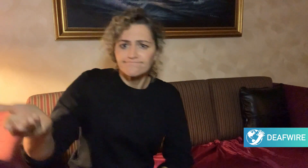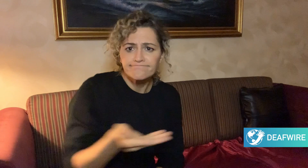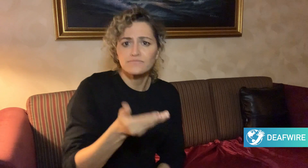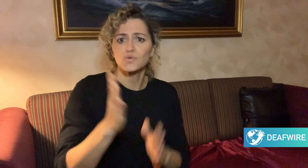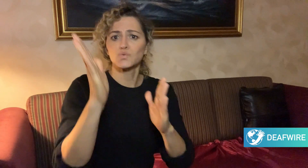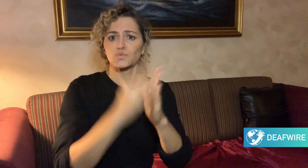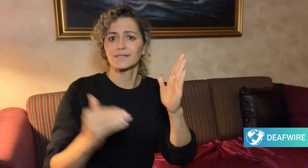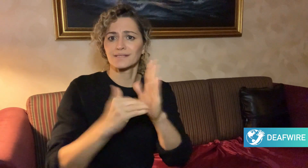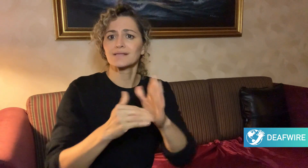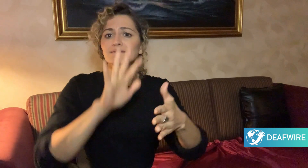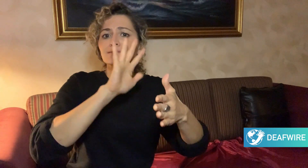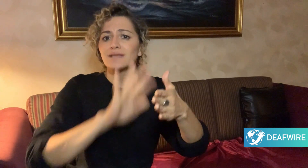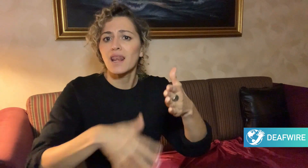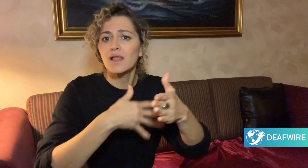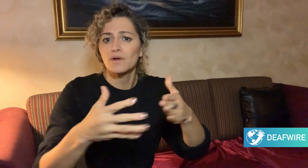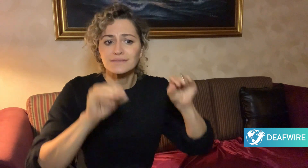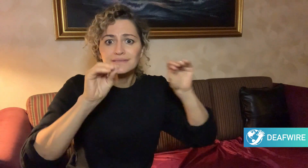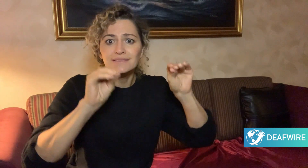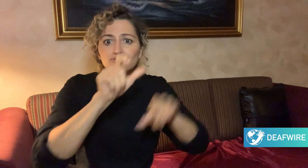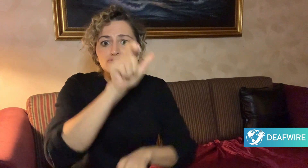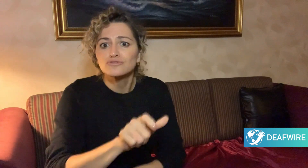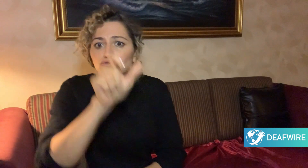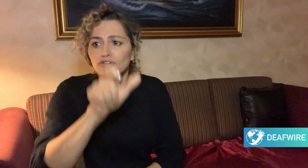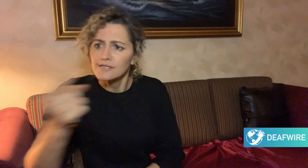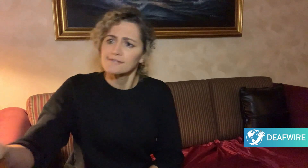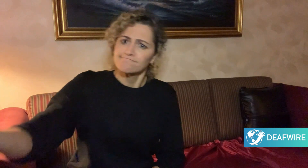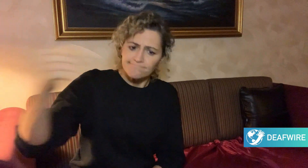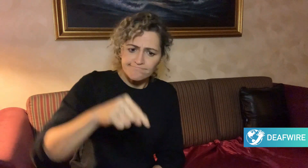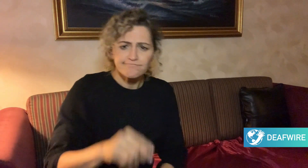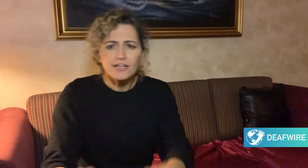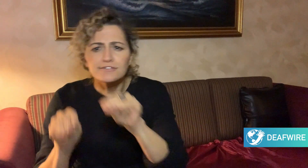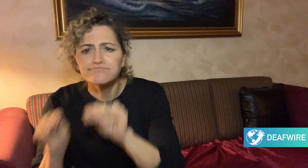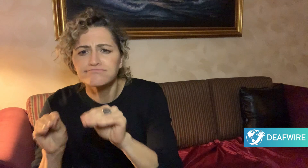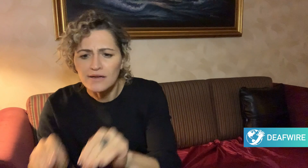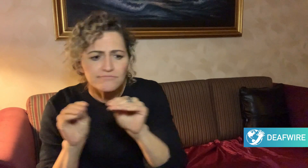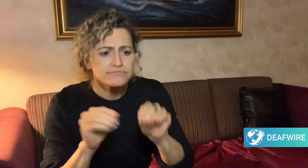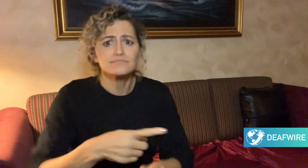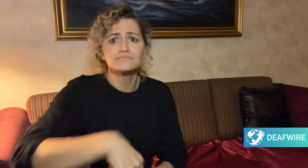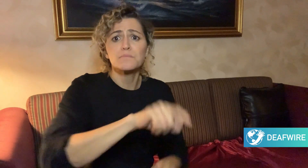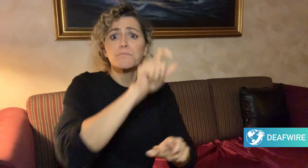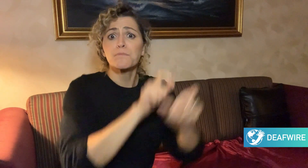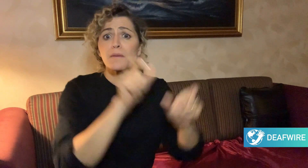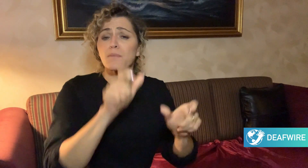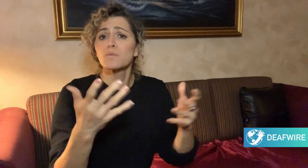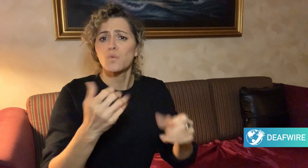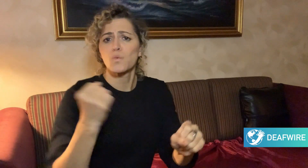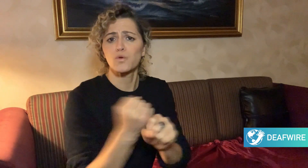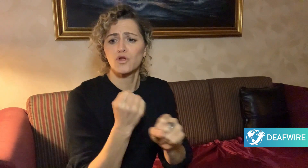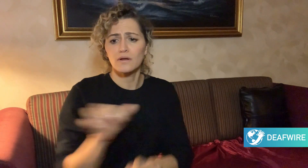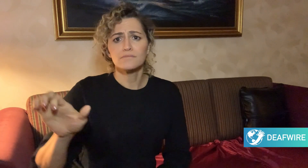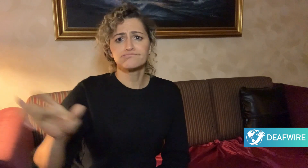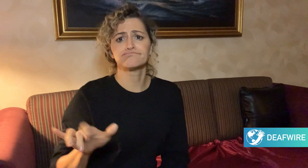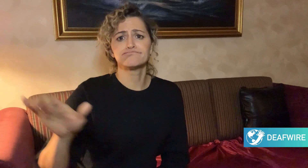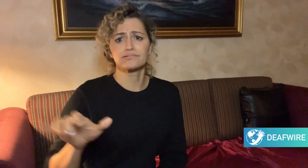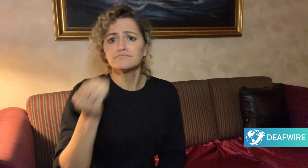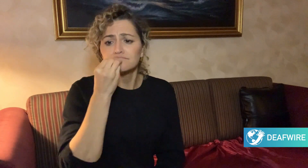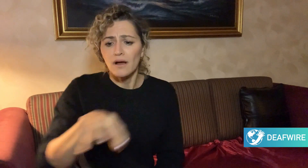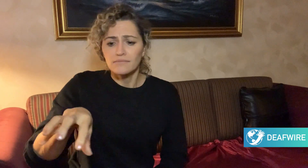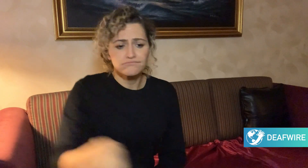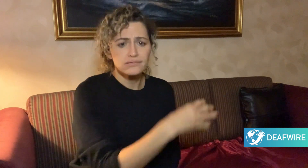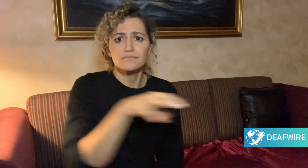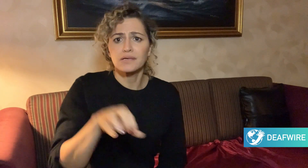teachers to train cashiers and other people who work